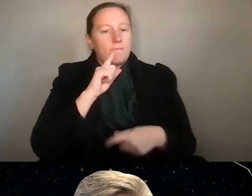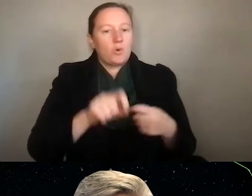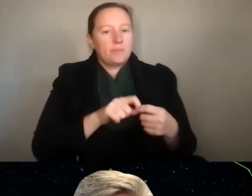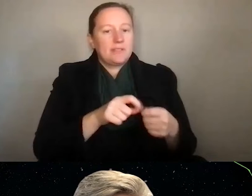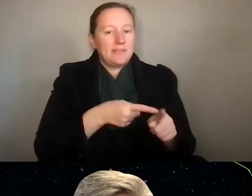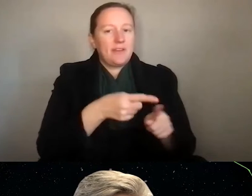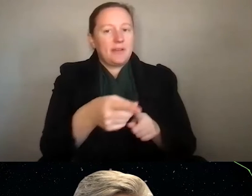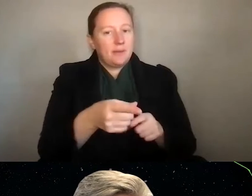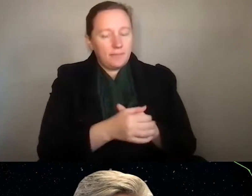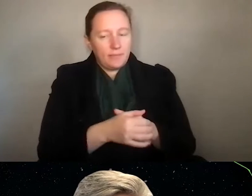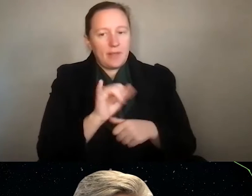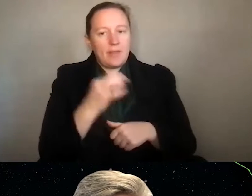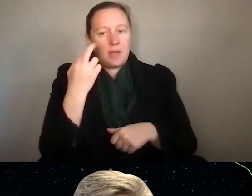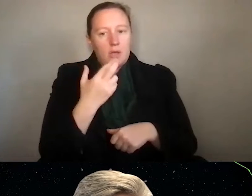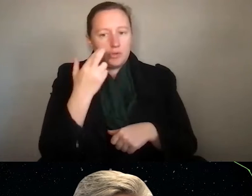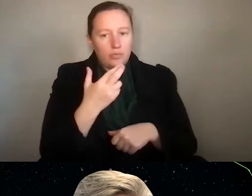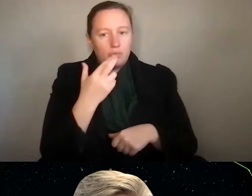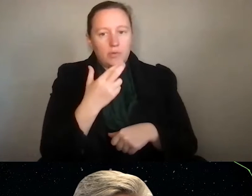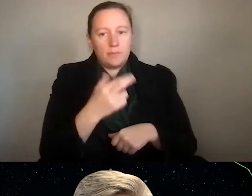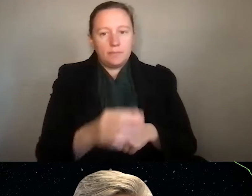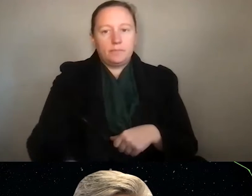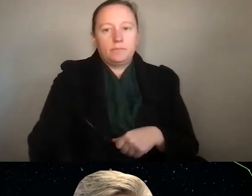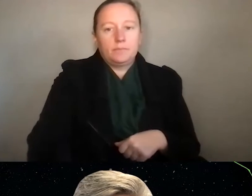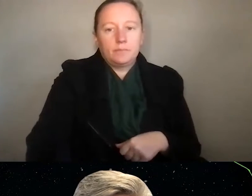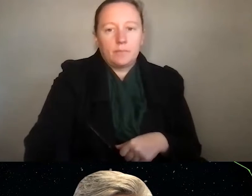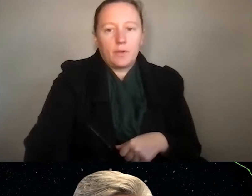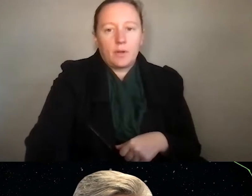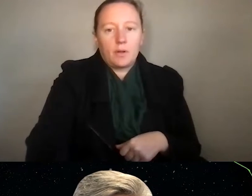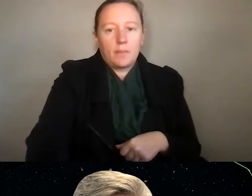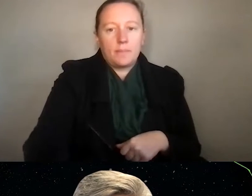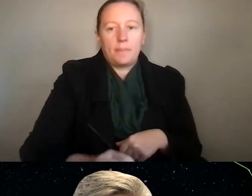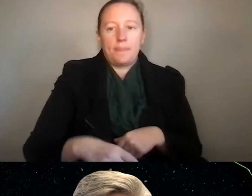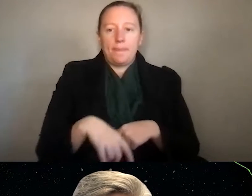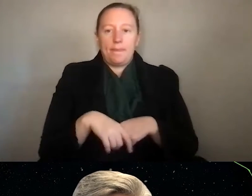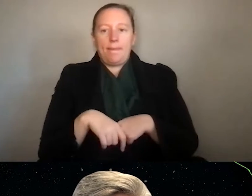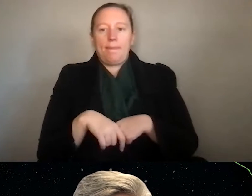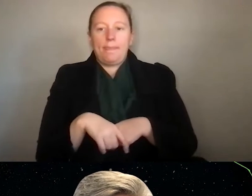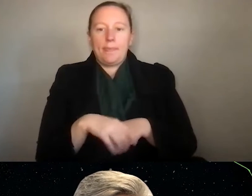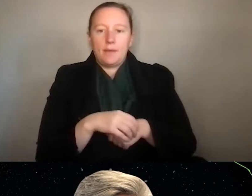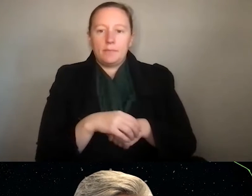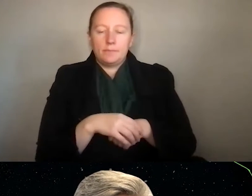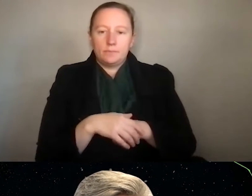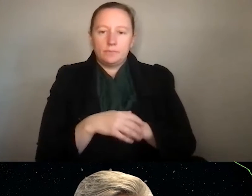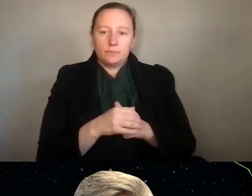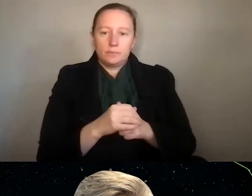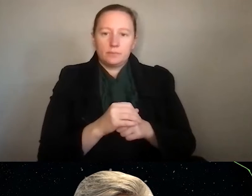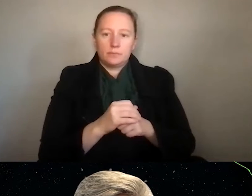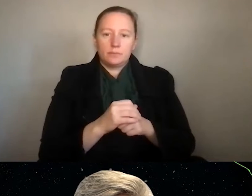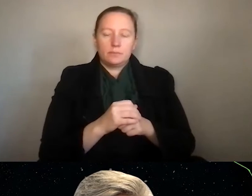That's why we look at detail and what you're telling us.